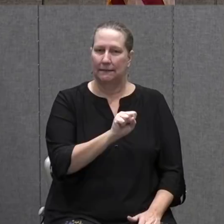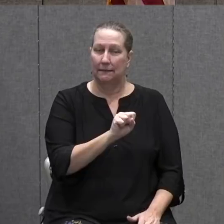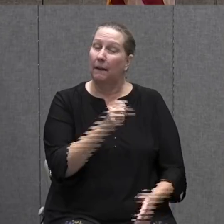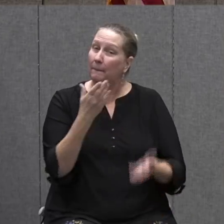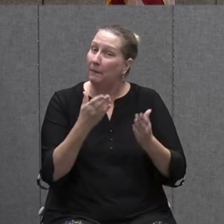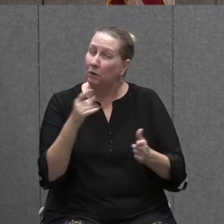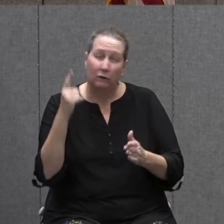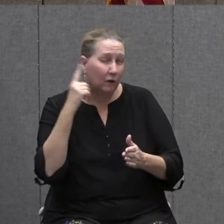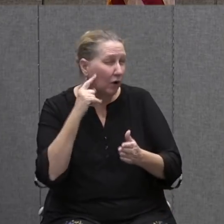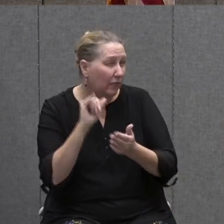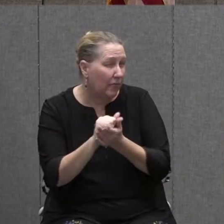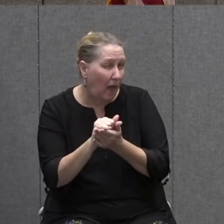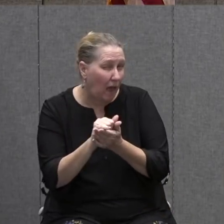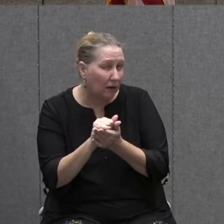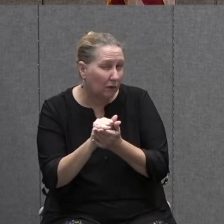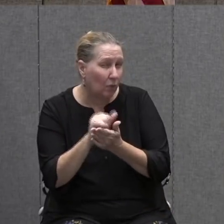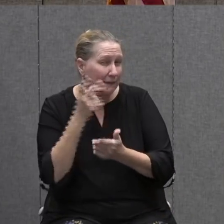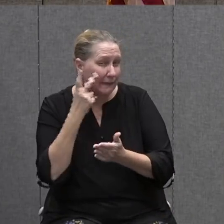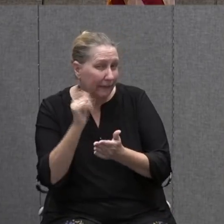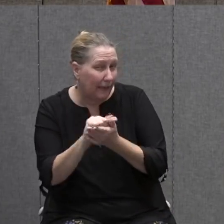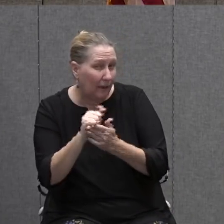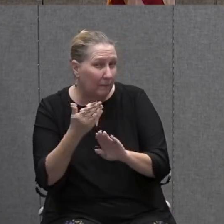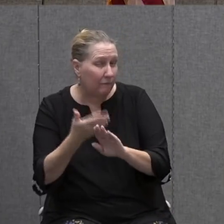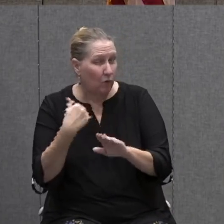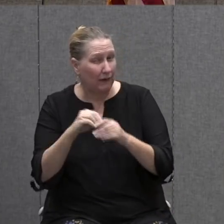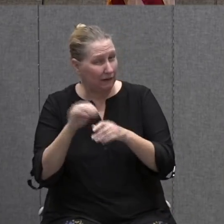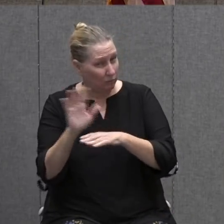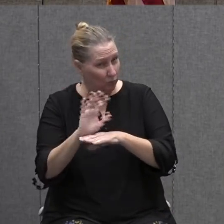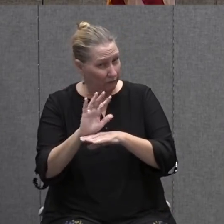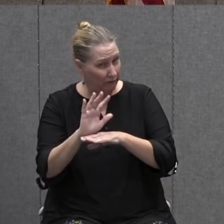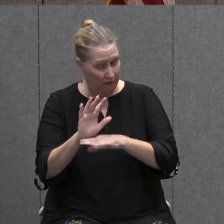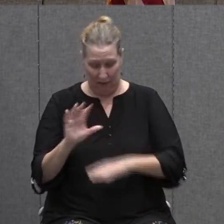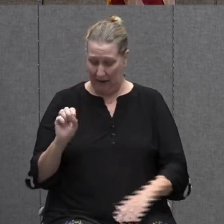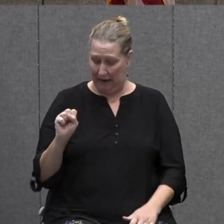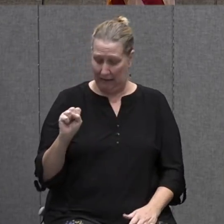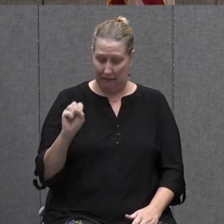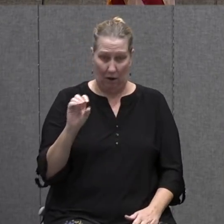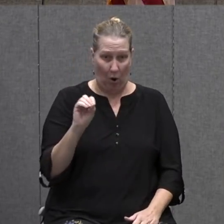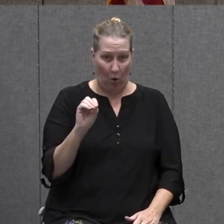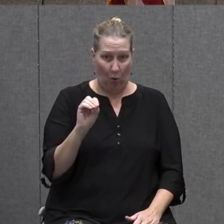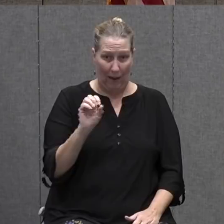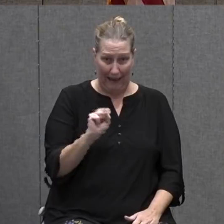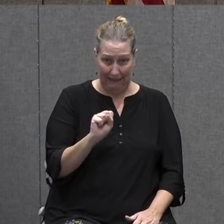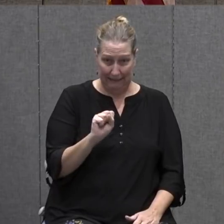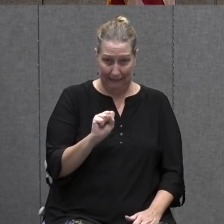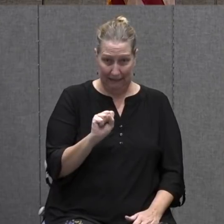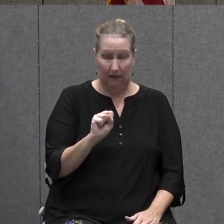Maybe you've come across it somehow and you've heard that before. And so there are other ways